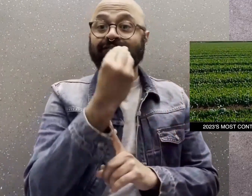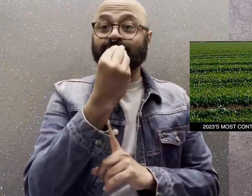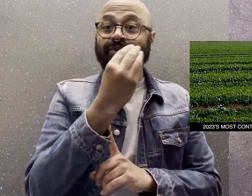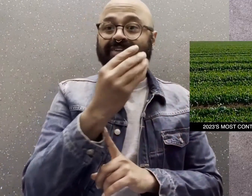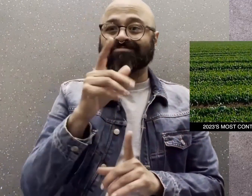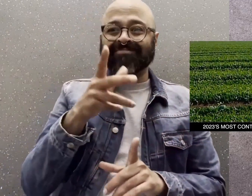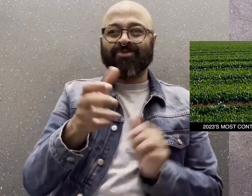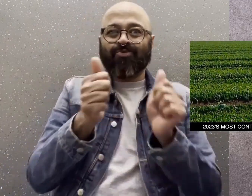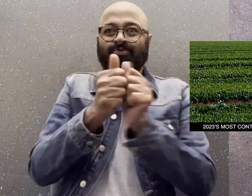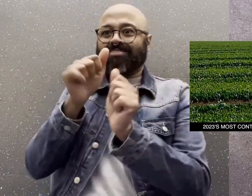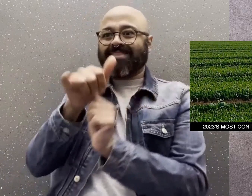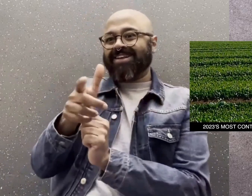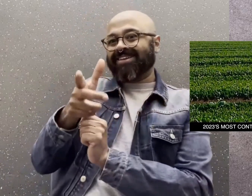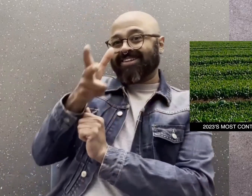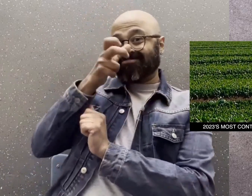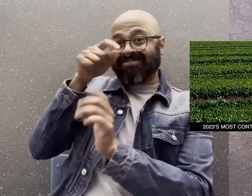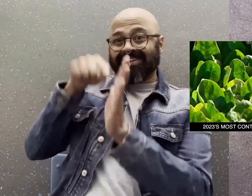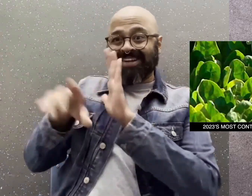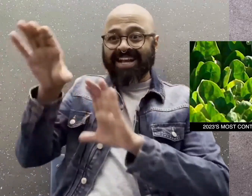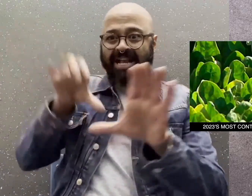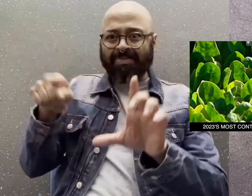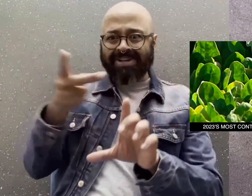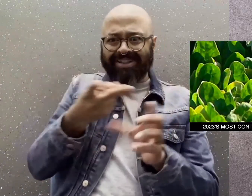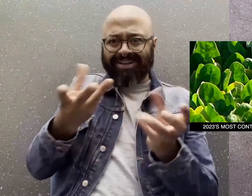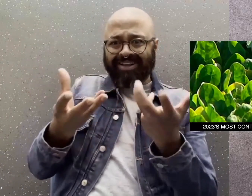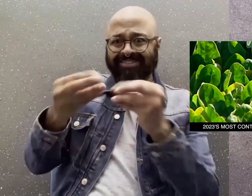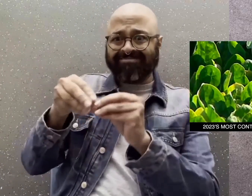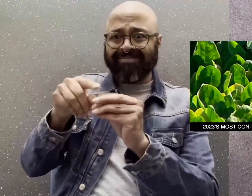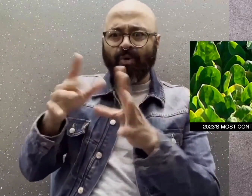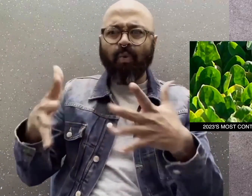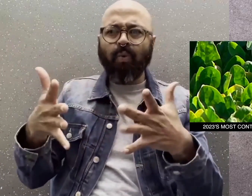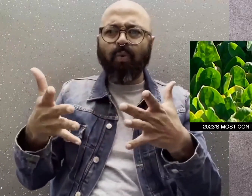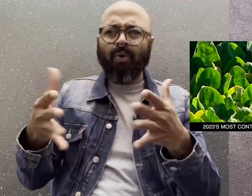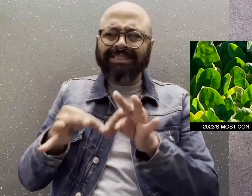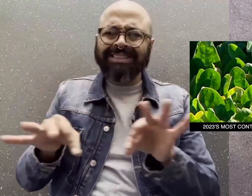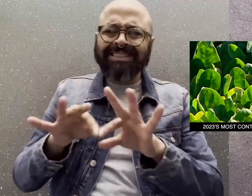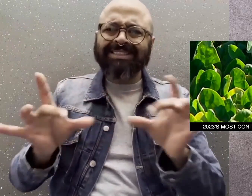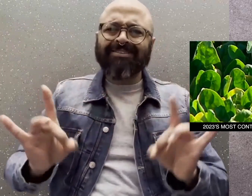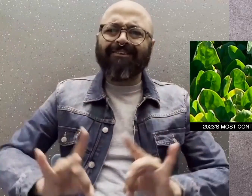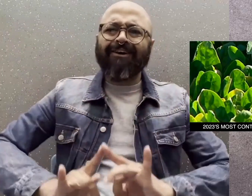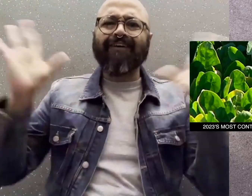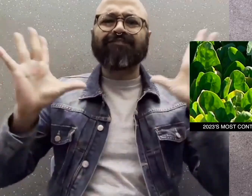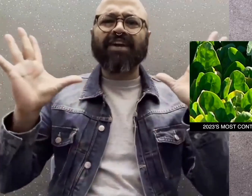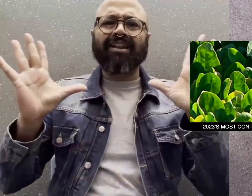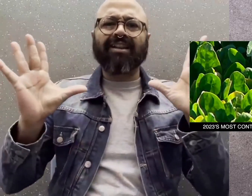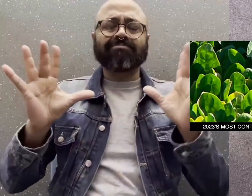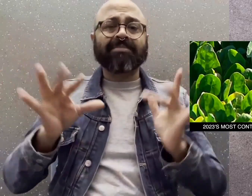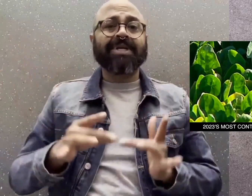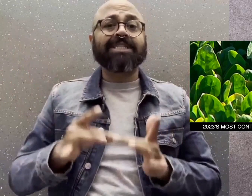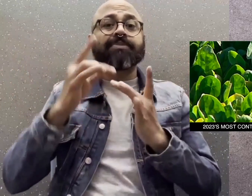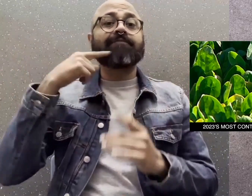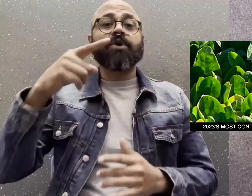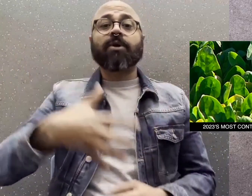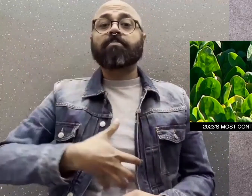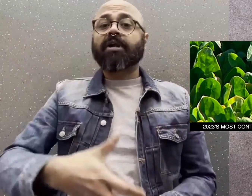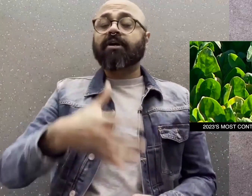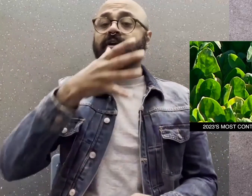Health officials say exposure to food with pesticides could potentially be harmful especially for pregnant women and children.